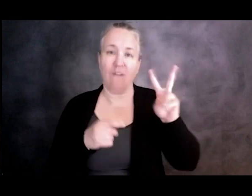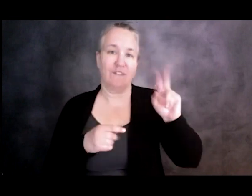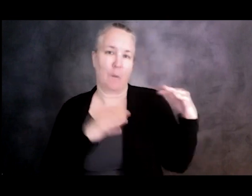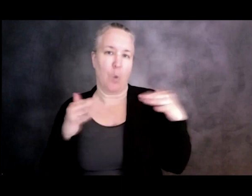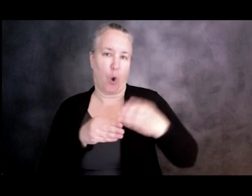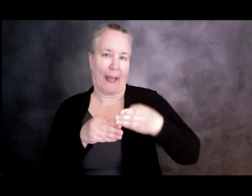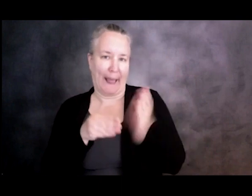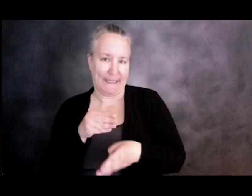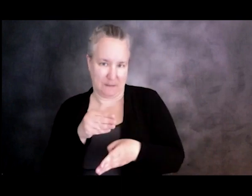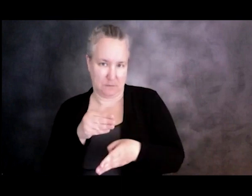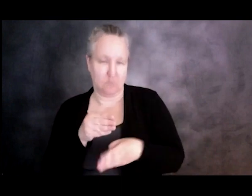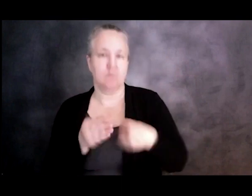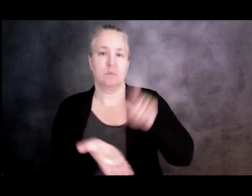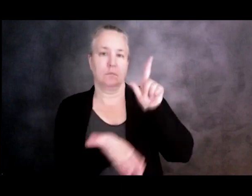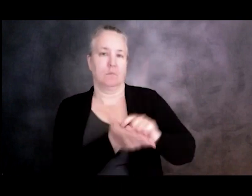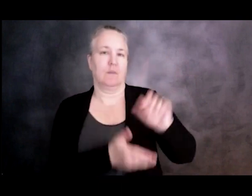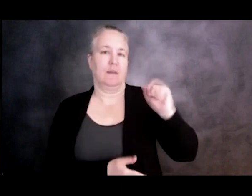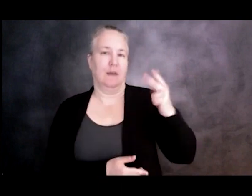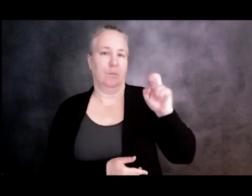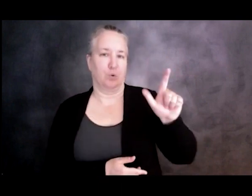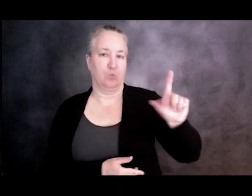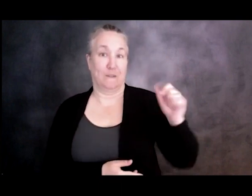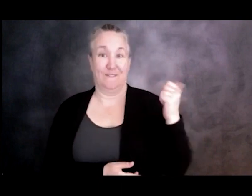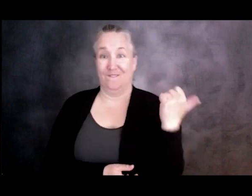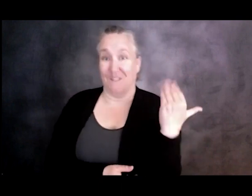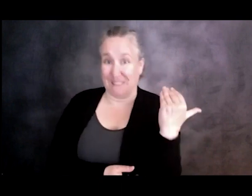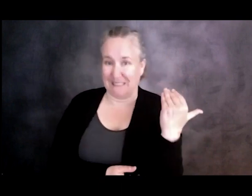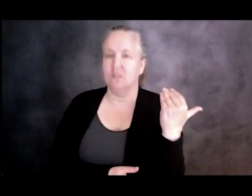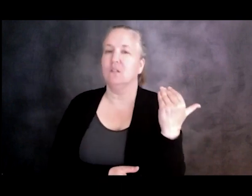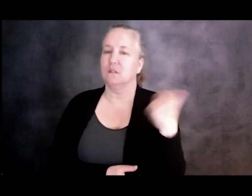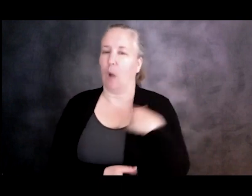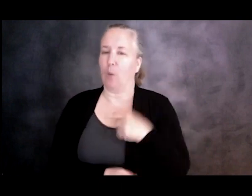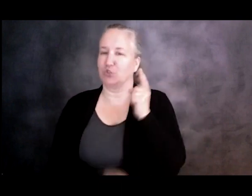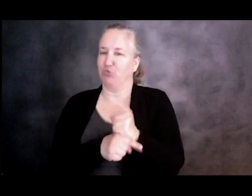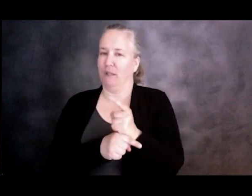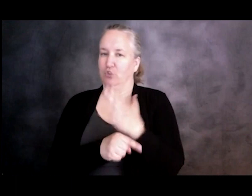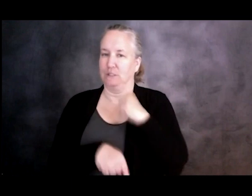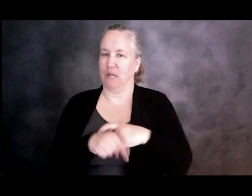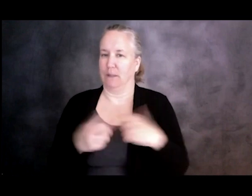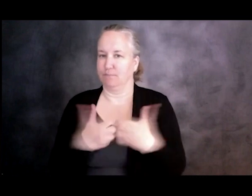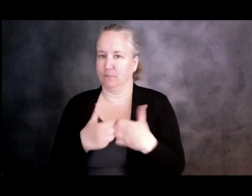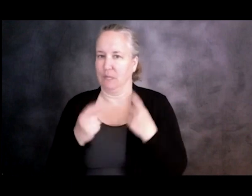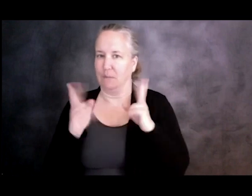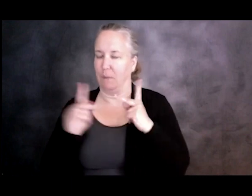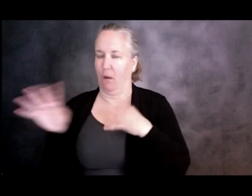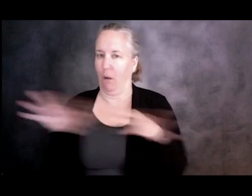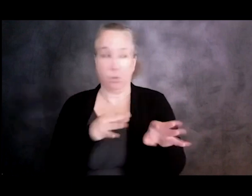Let's publish this in April, 2015. And I was absolutely right. It got so much attention. Because people were like, oh, here's